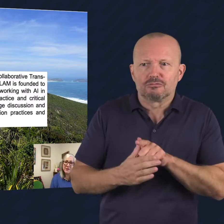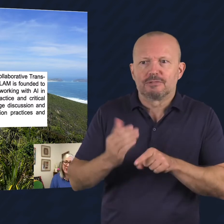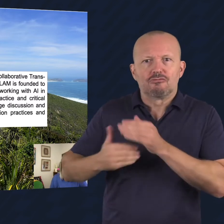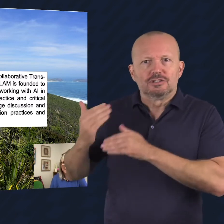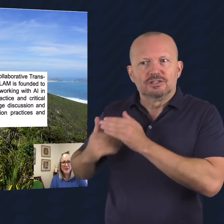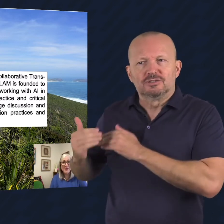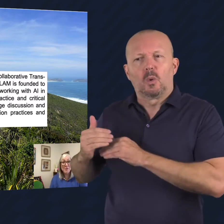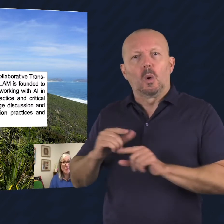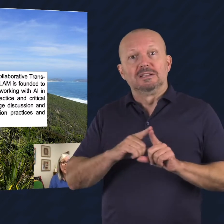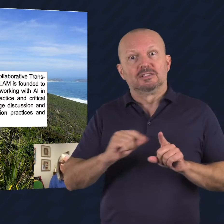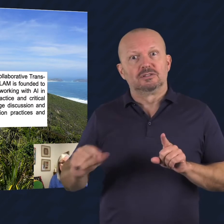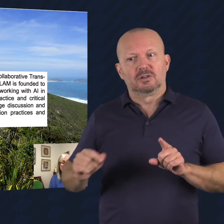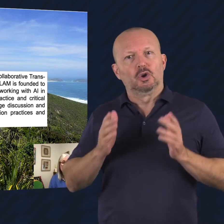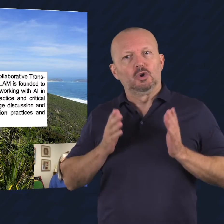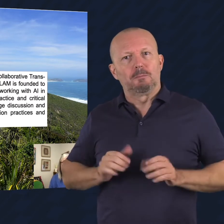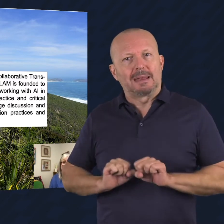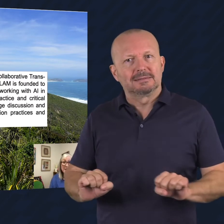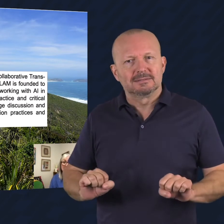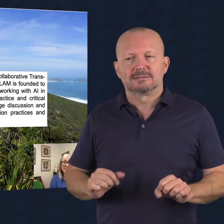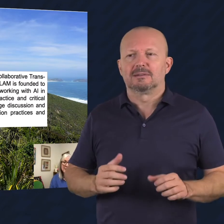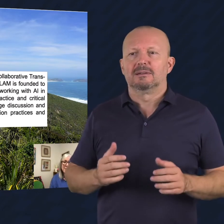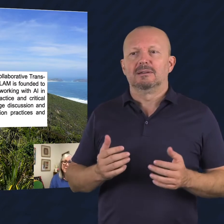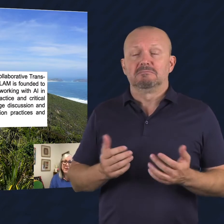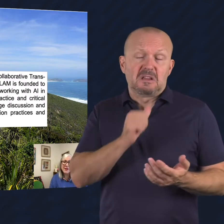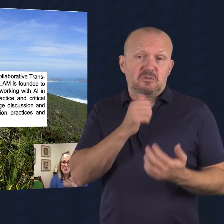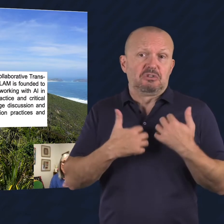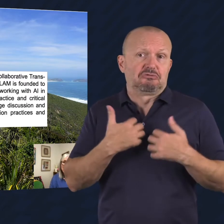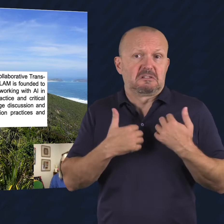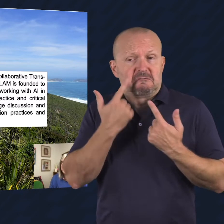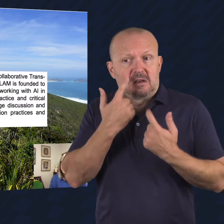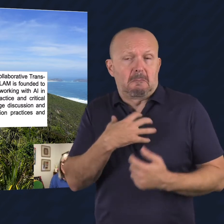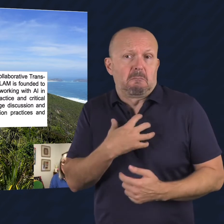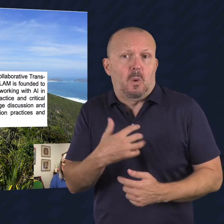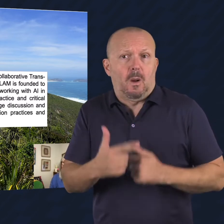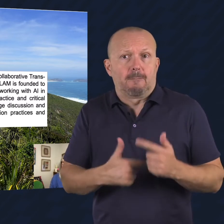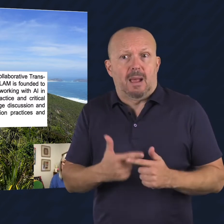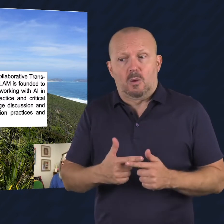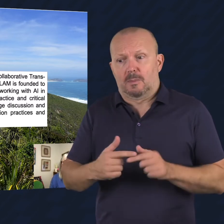and more recently, digital humanities. And so, if you're interested in finding